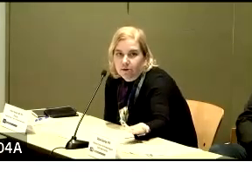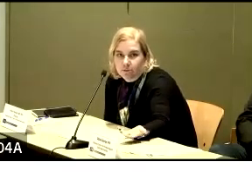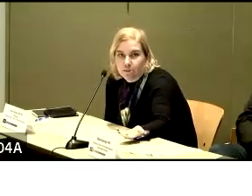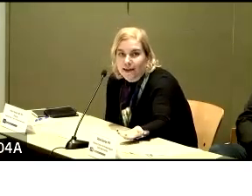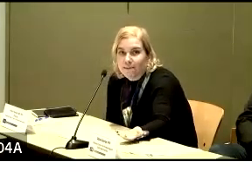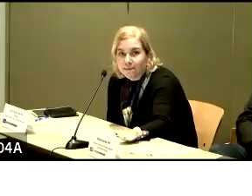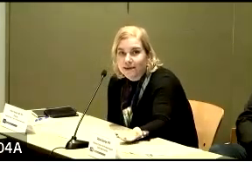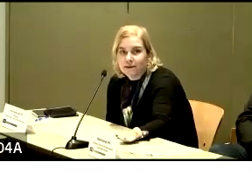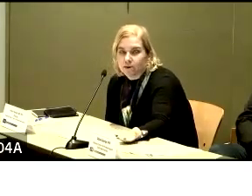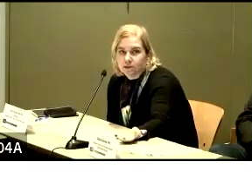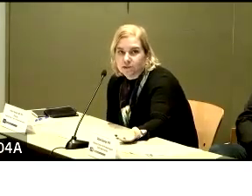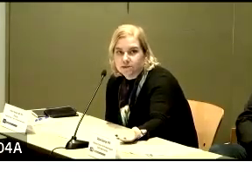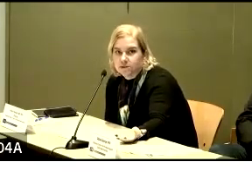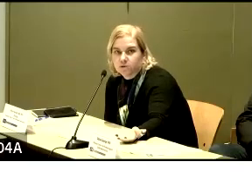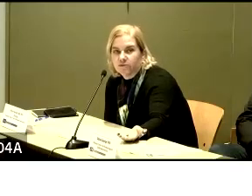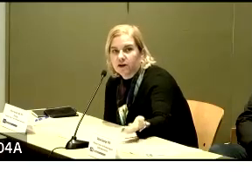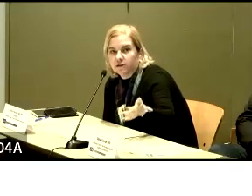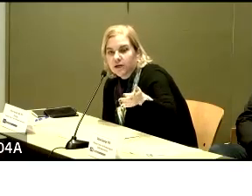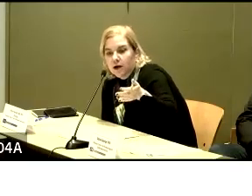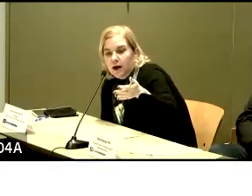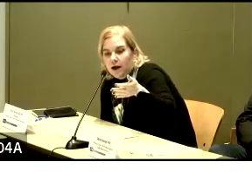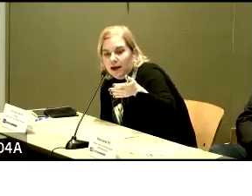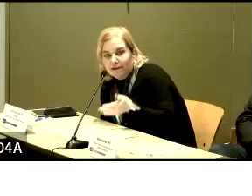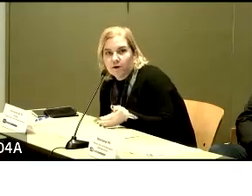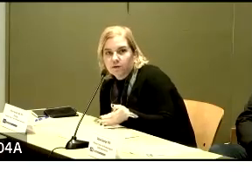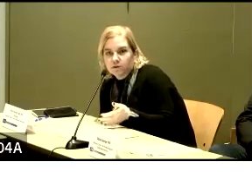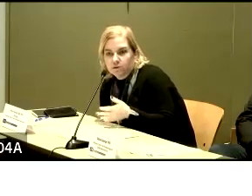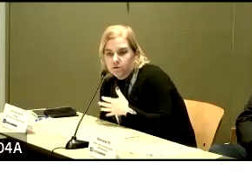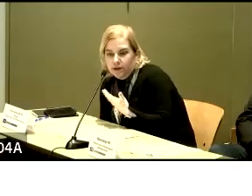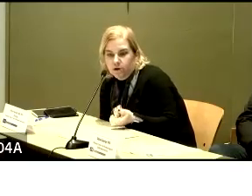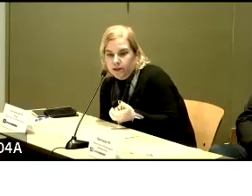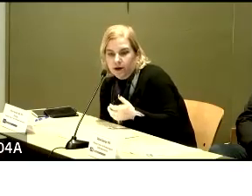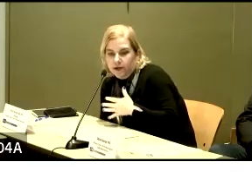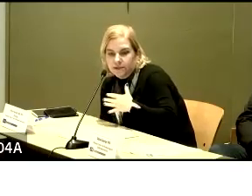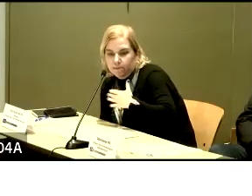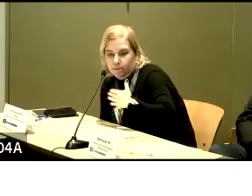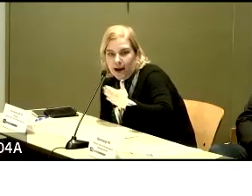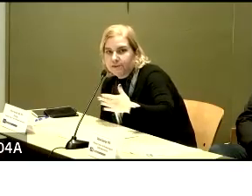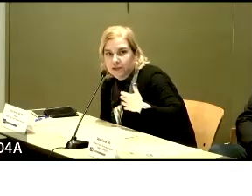there may not be in person substance use providers and folks who in urban areas, perhaps,